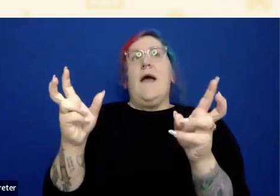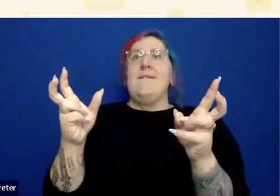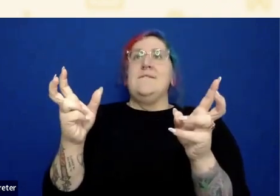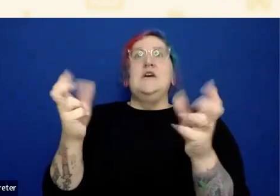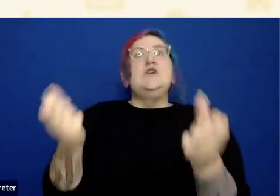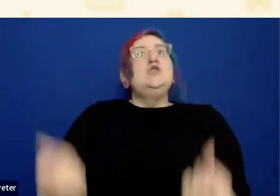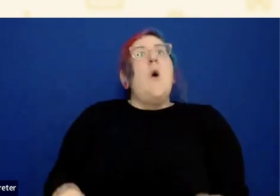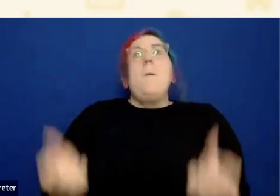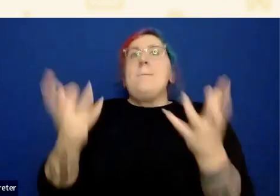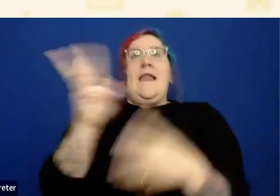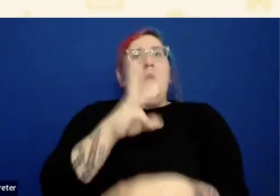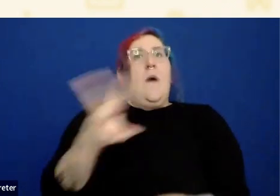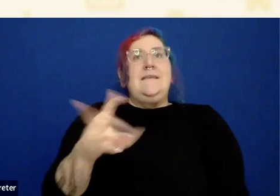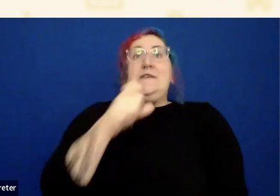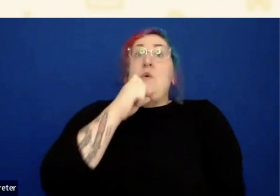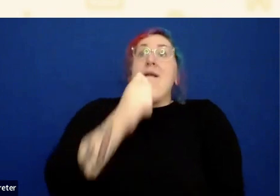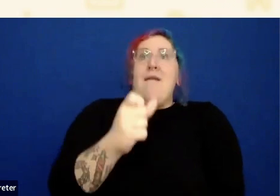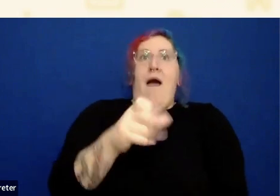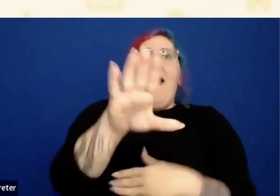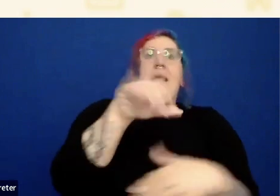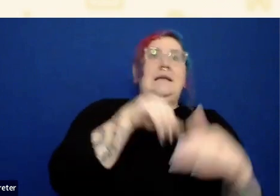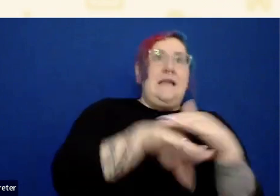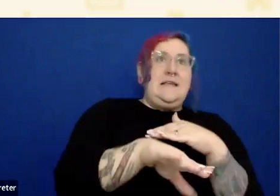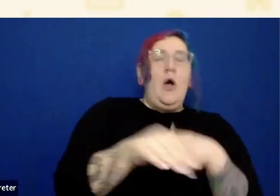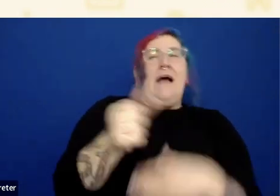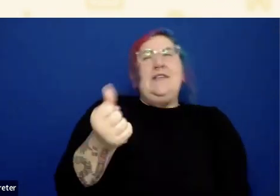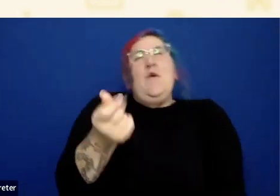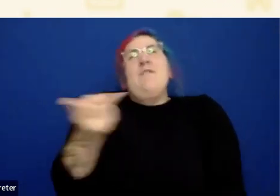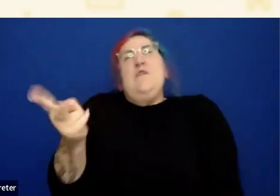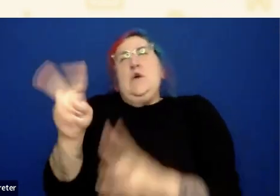I think the volume of content and websites